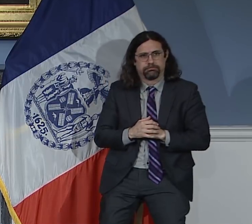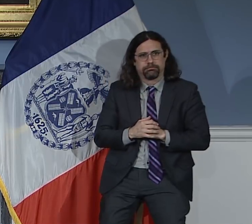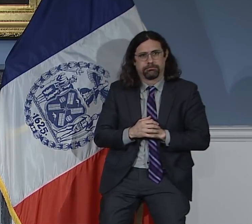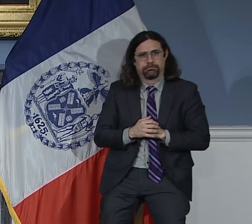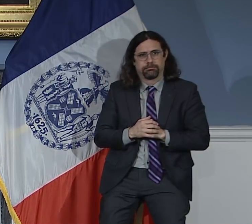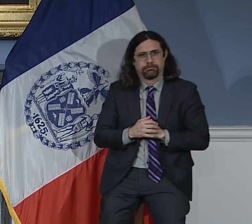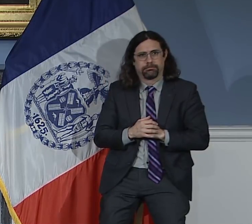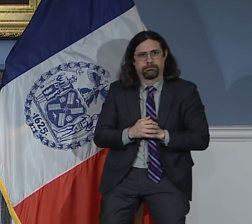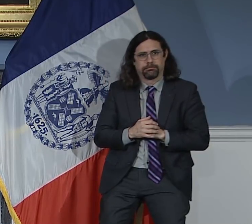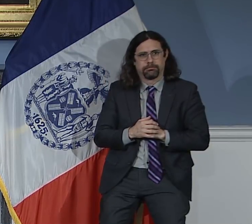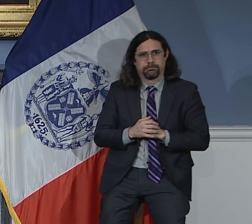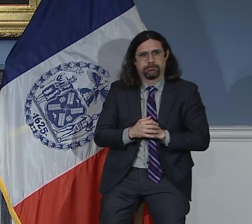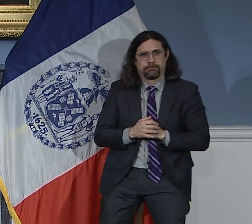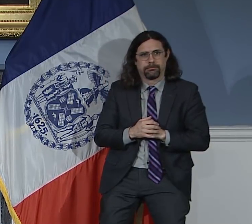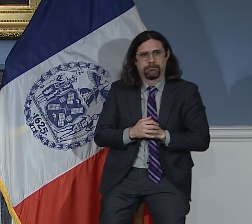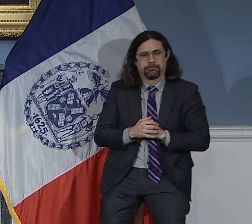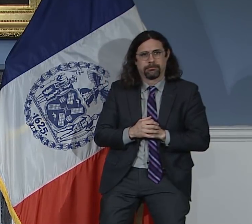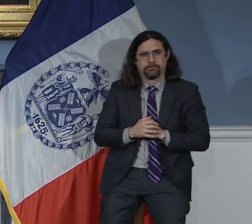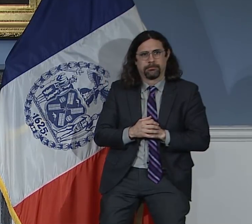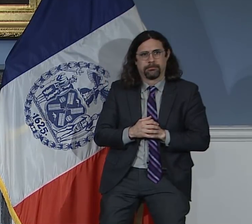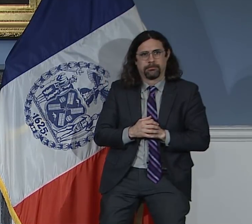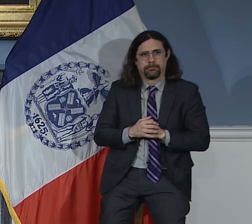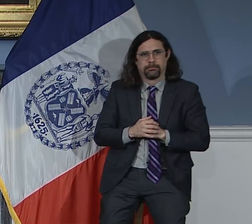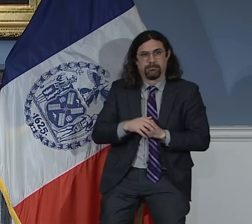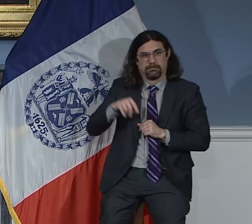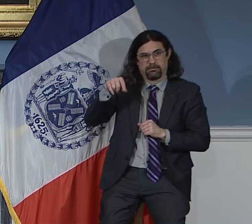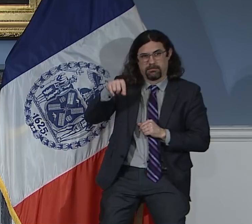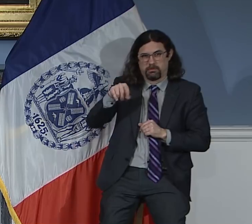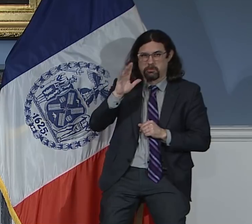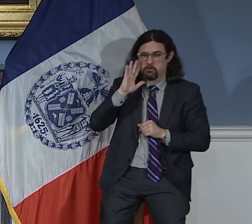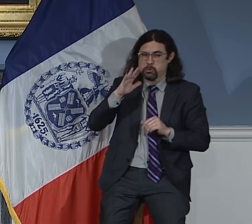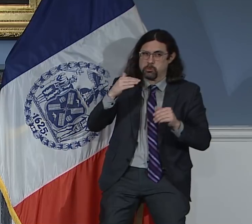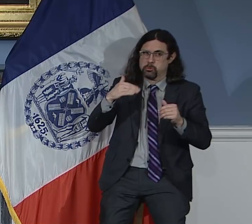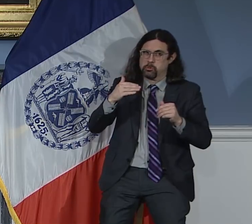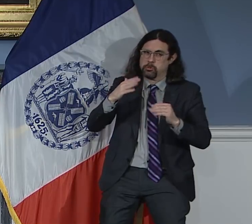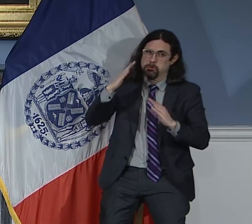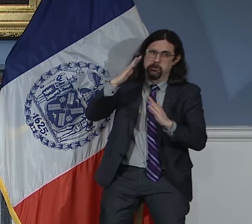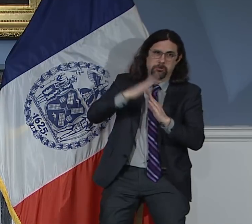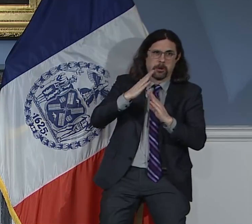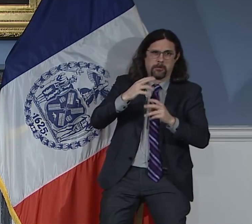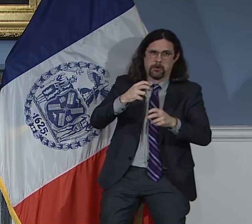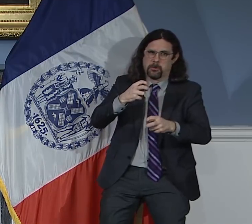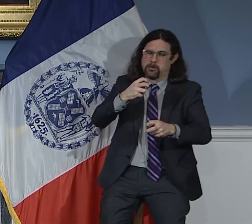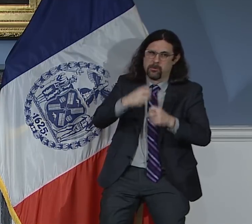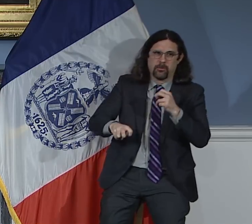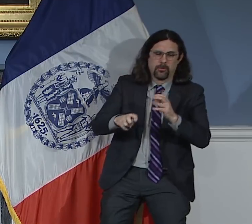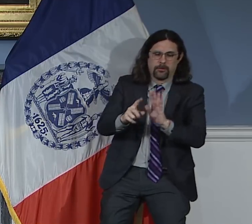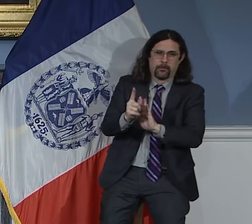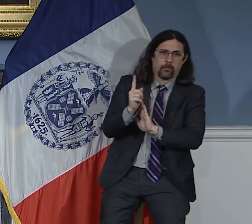MOSDIT FCFIULT MOMENTS IN NEW YORK CITY HITOSR Y. I ASK EVERYONE WHO HAS HEALTH CARE TRAINING AND